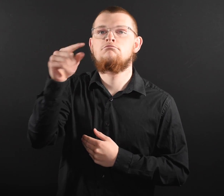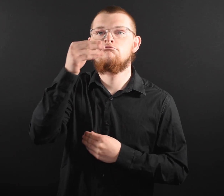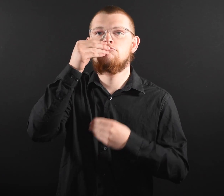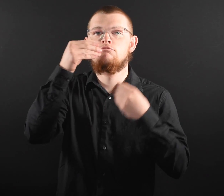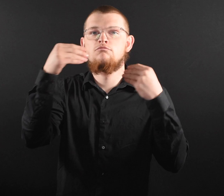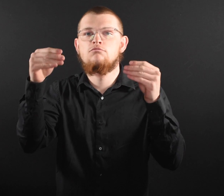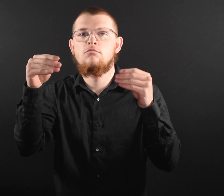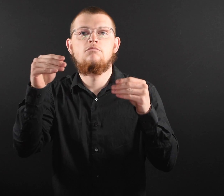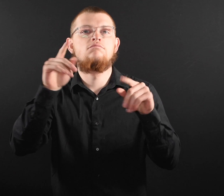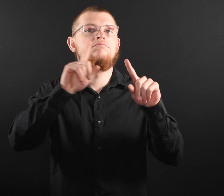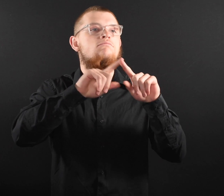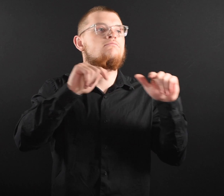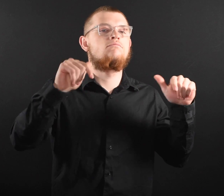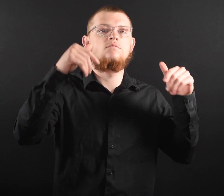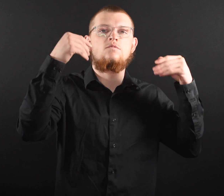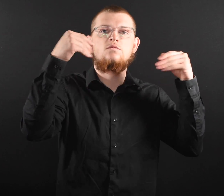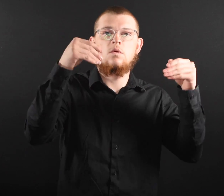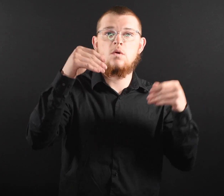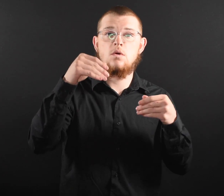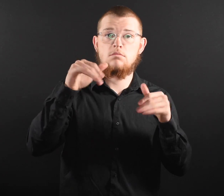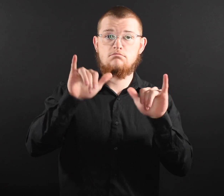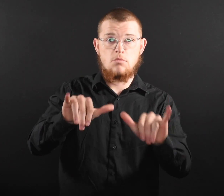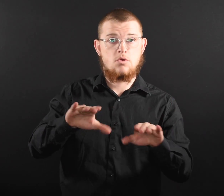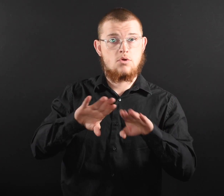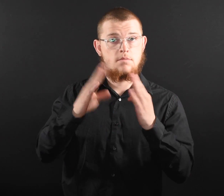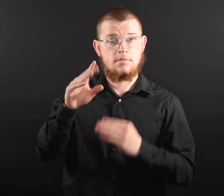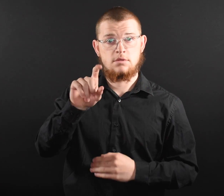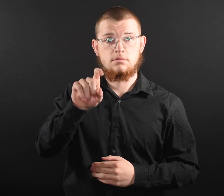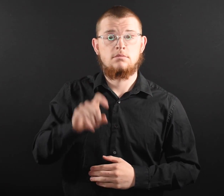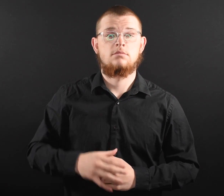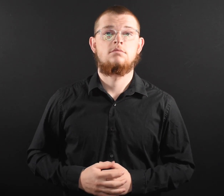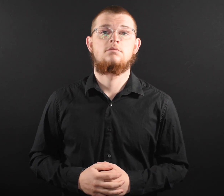Can self-service operations in grocery stores and convenience stores stay open?